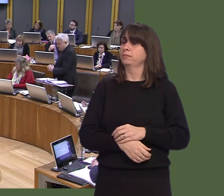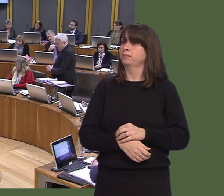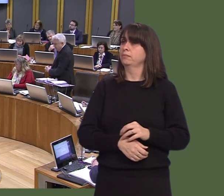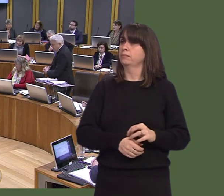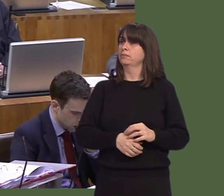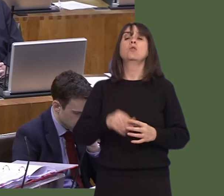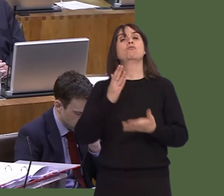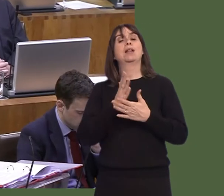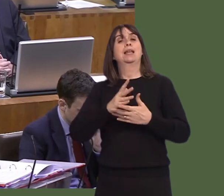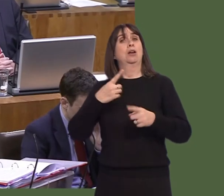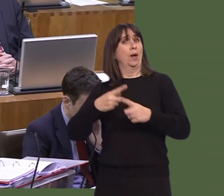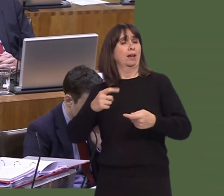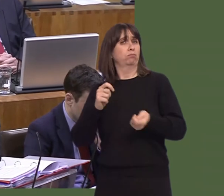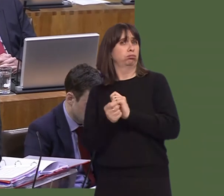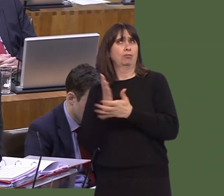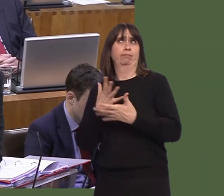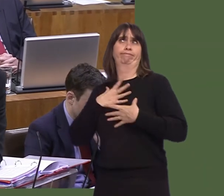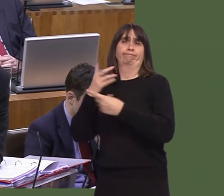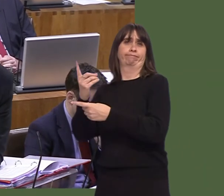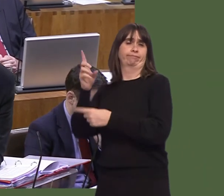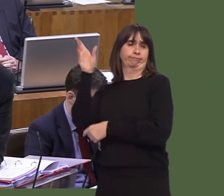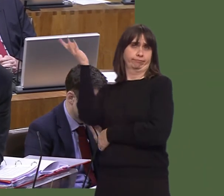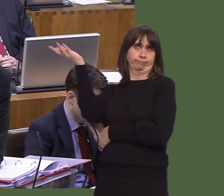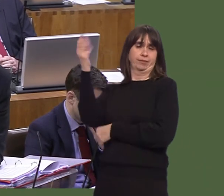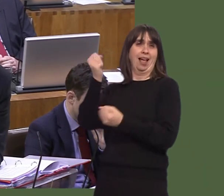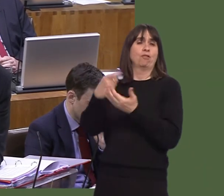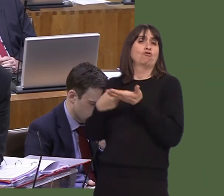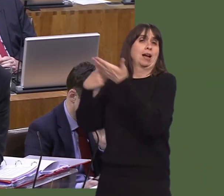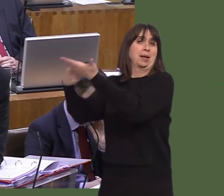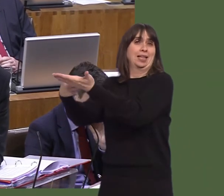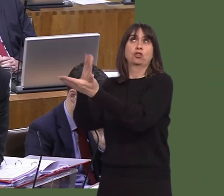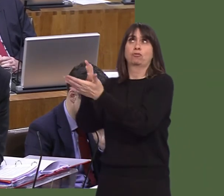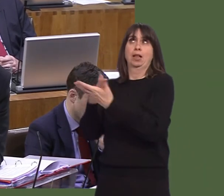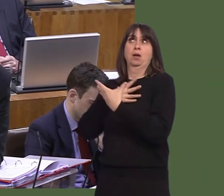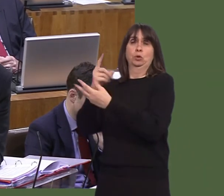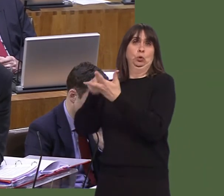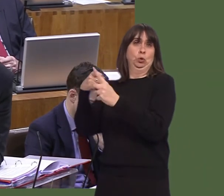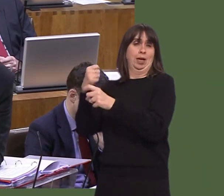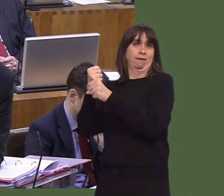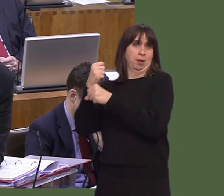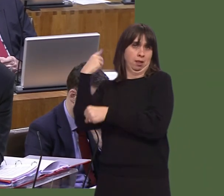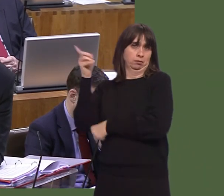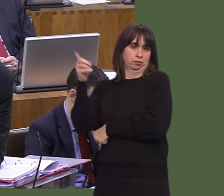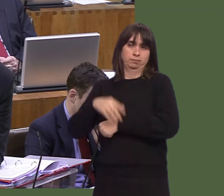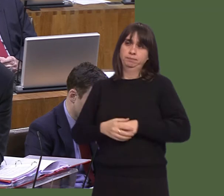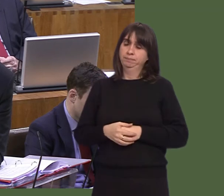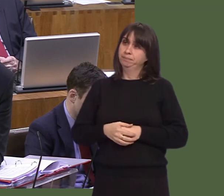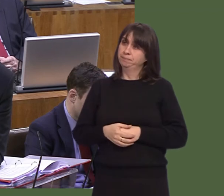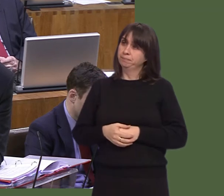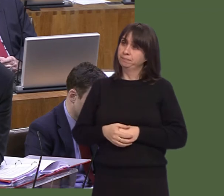service in Wales? Carwyn Jones AM: Well, funding it, and at a level higher than England. That's what happens with the health service in Wales, making sure that the money is available